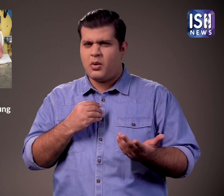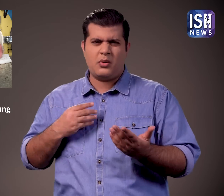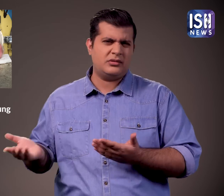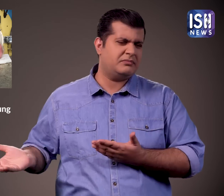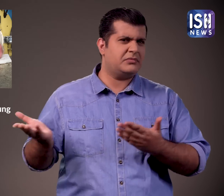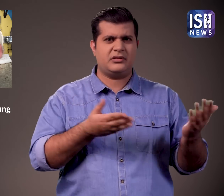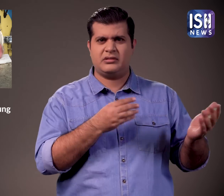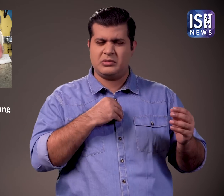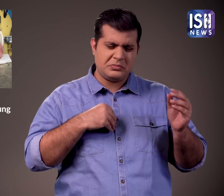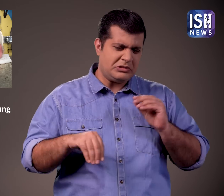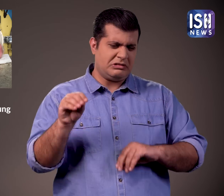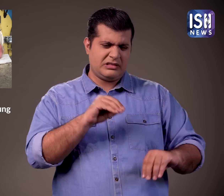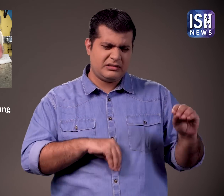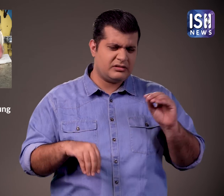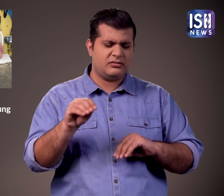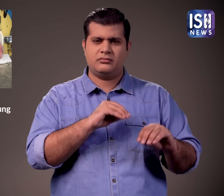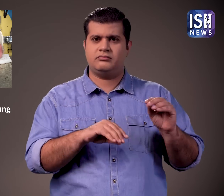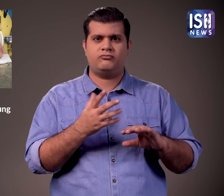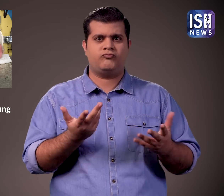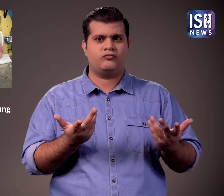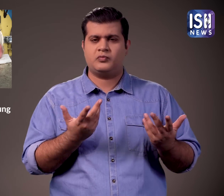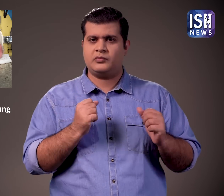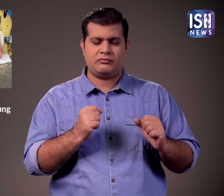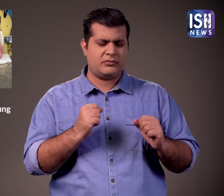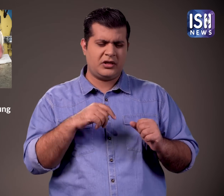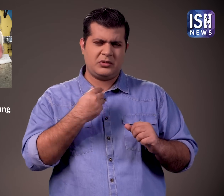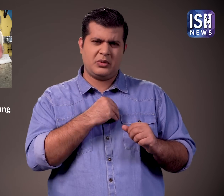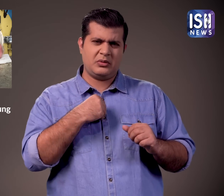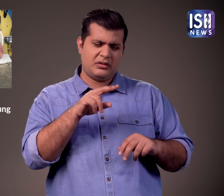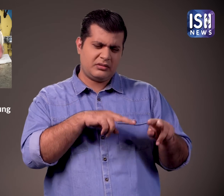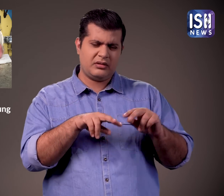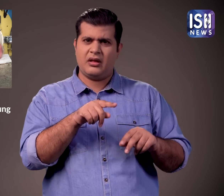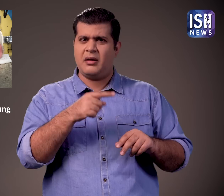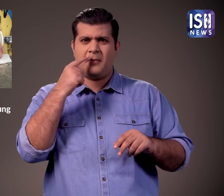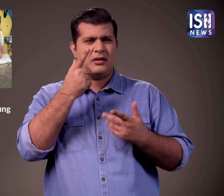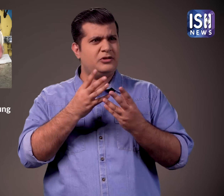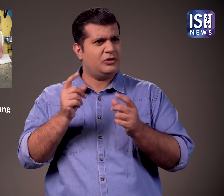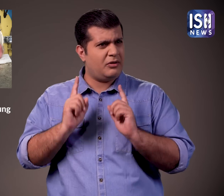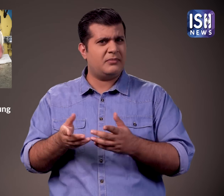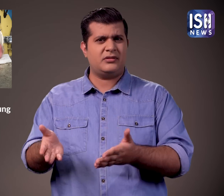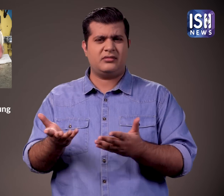They immediately took him to the hospital and pleaded the doctor to treat him.